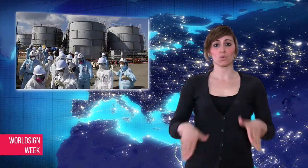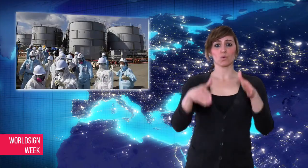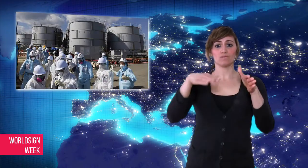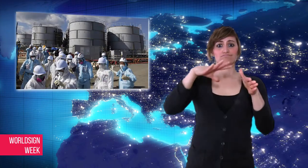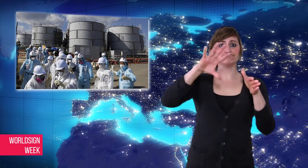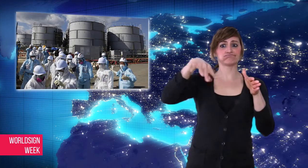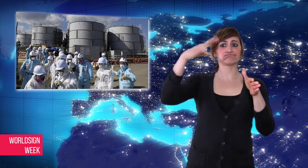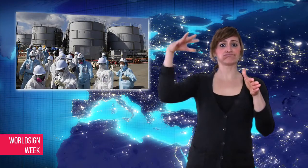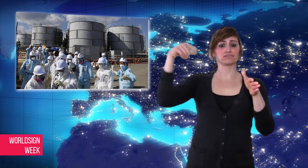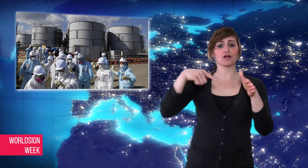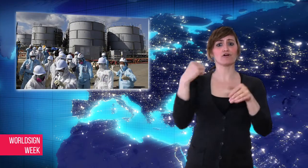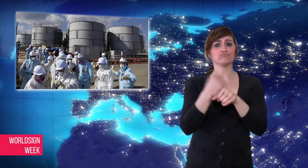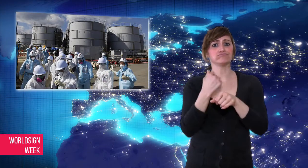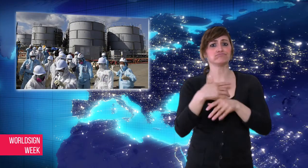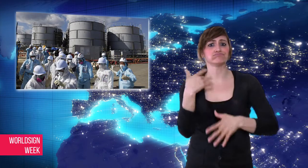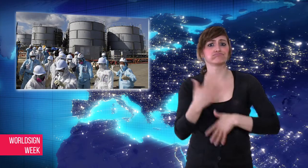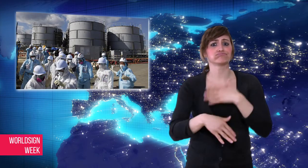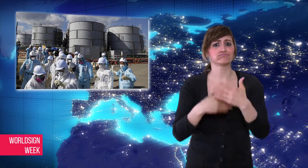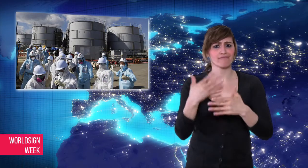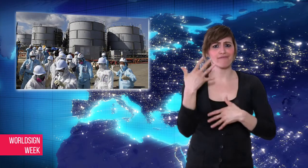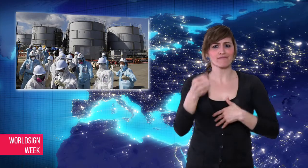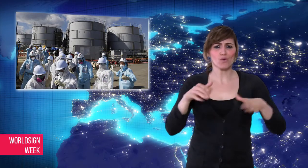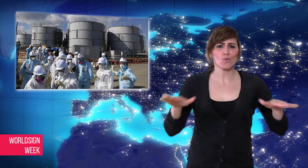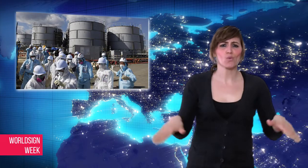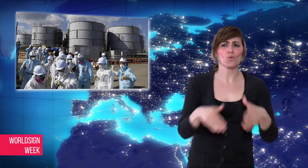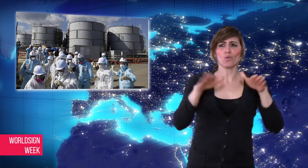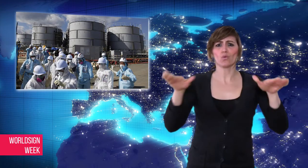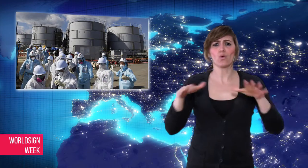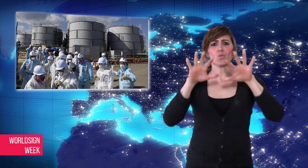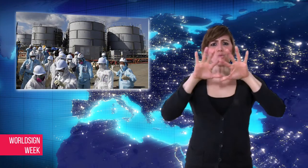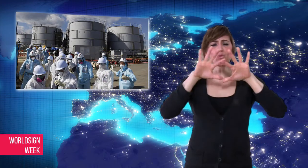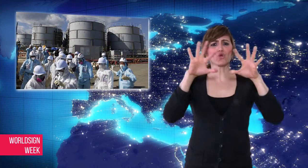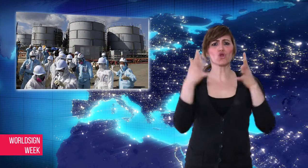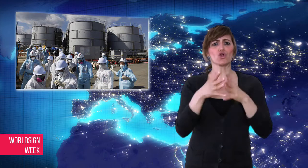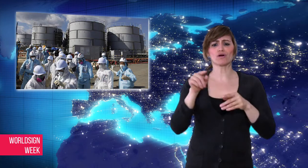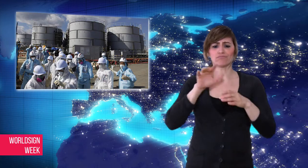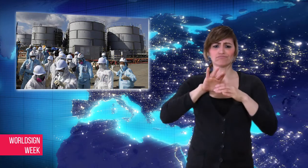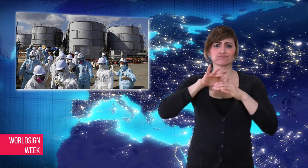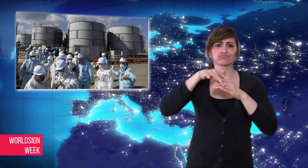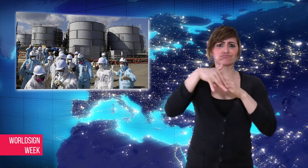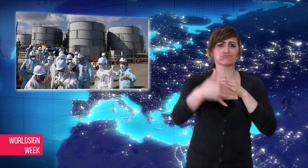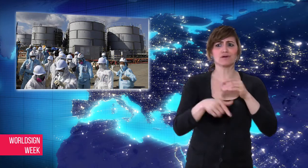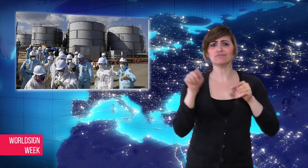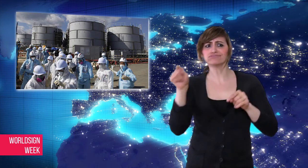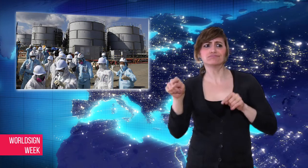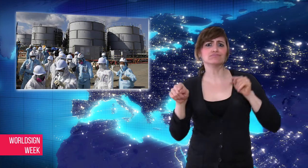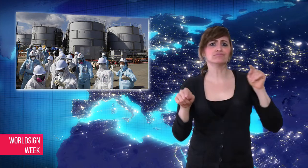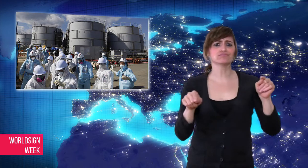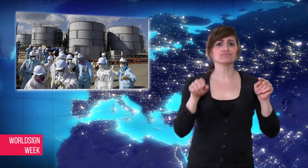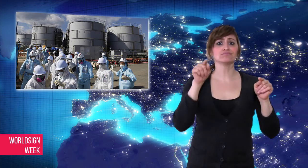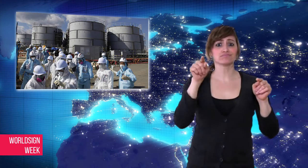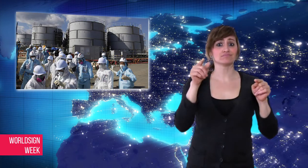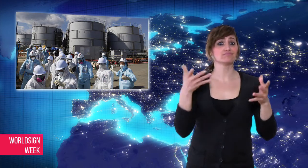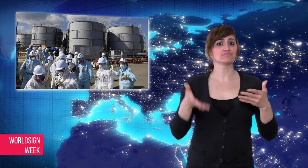Nuclear plants around the world are